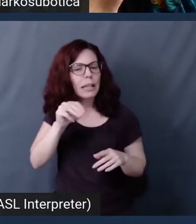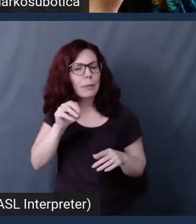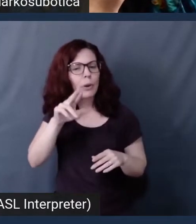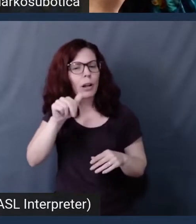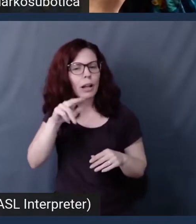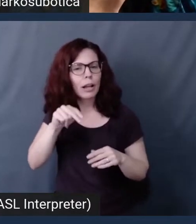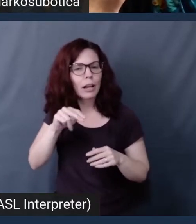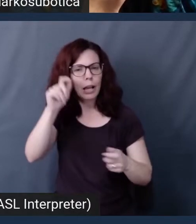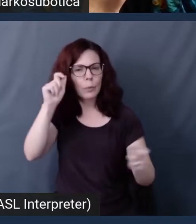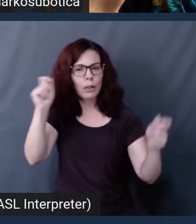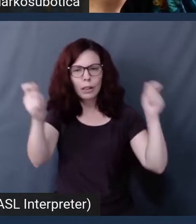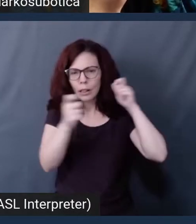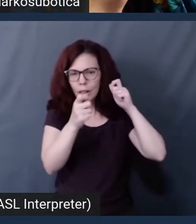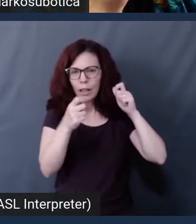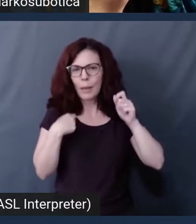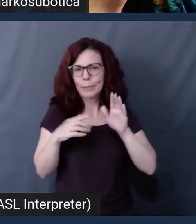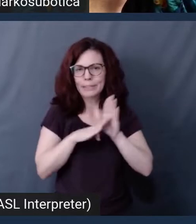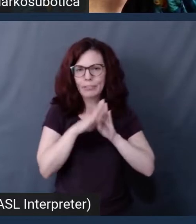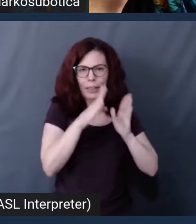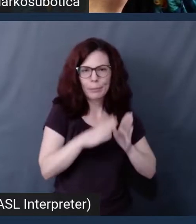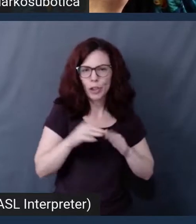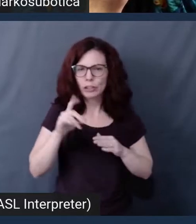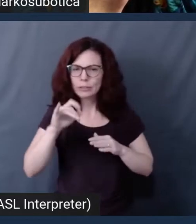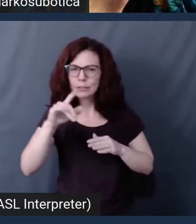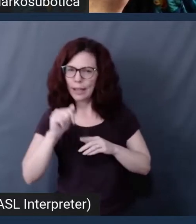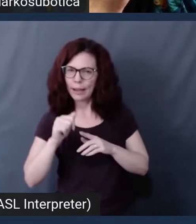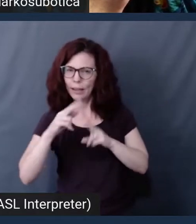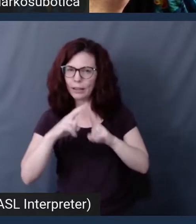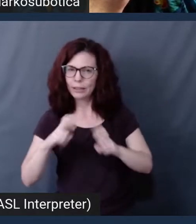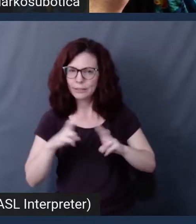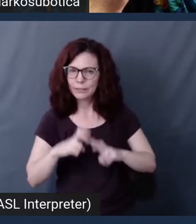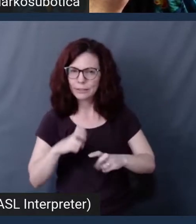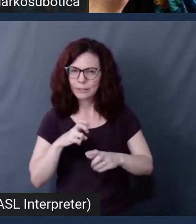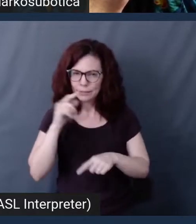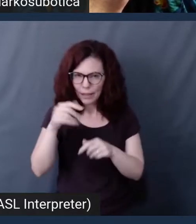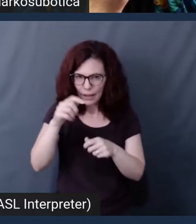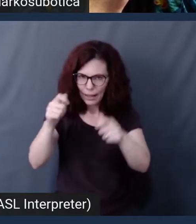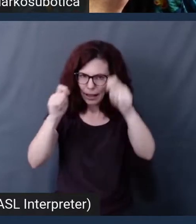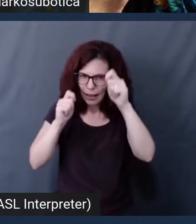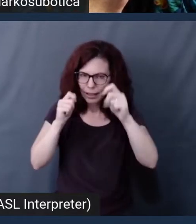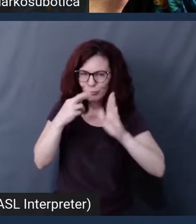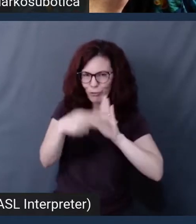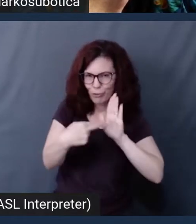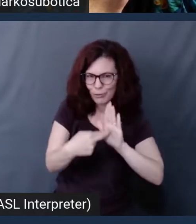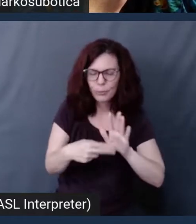on this developer hat of a data scientist. What does the whole experience looks like?